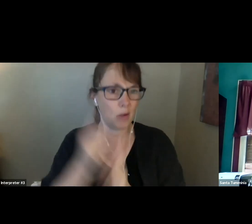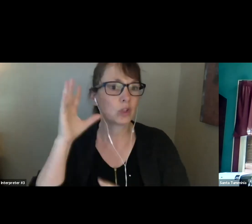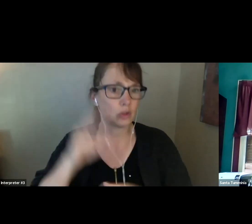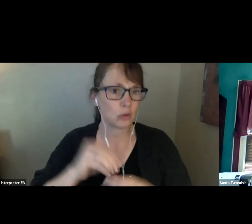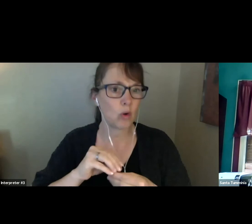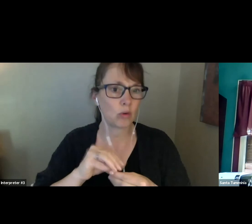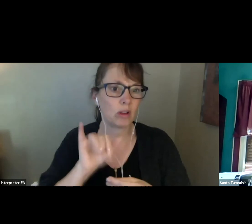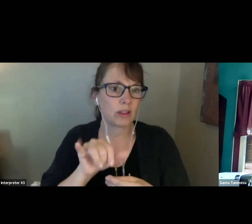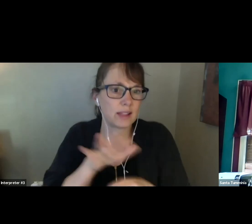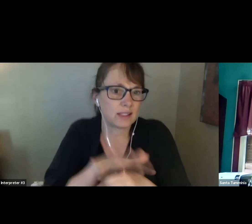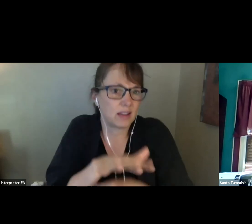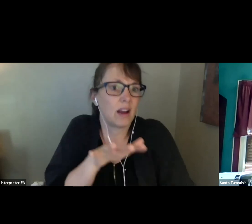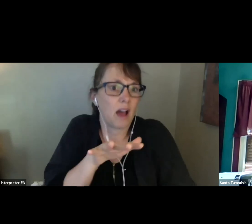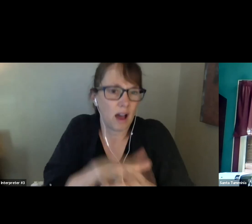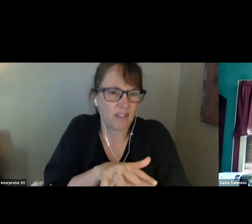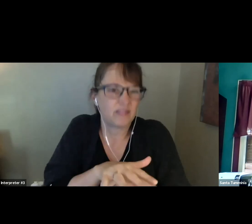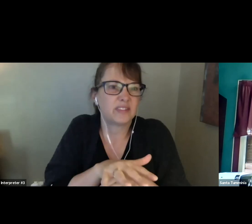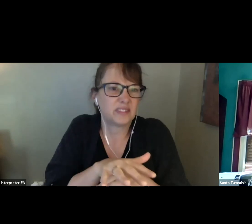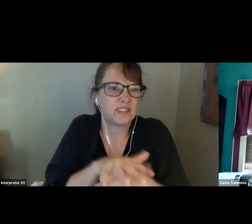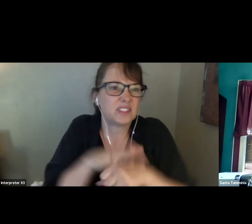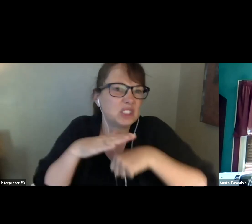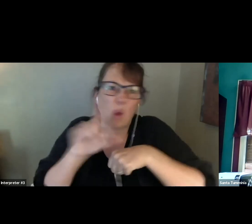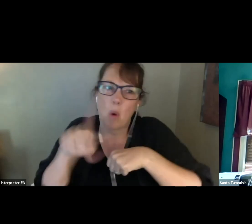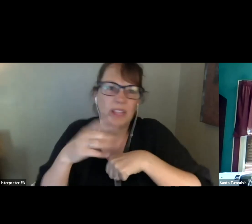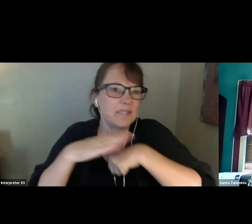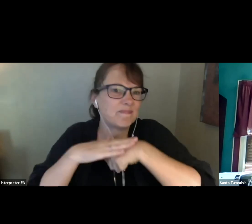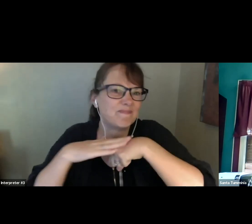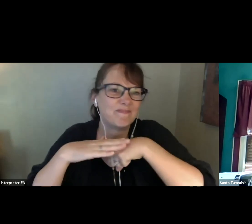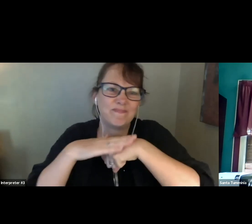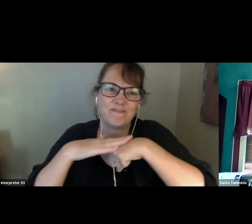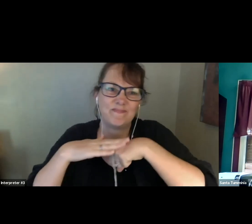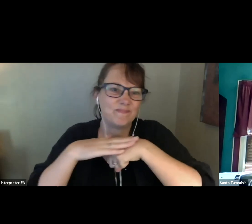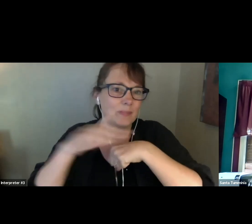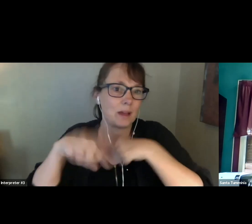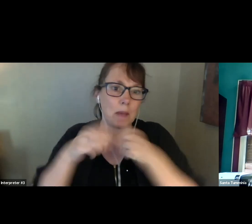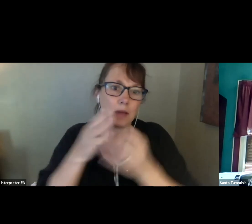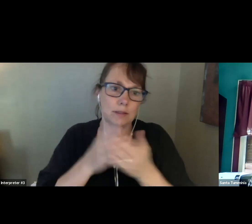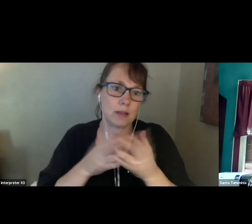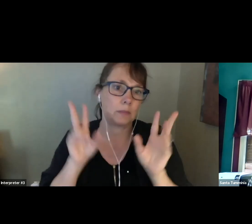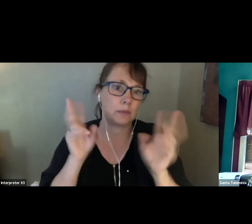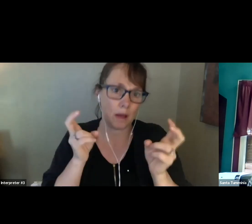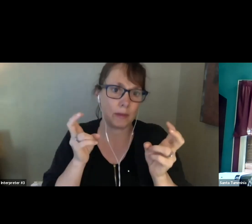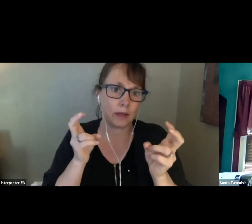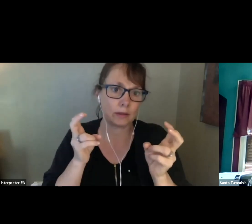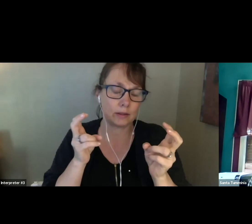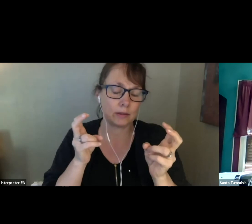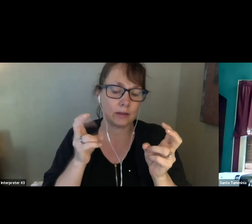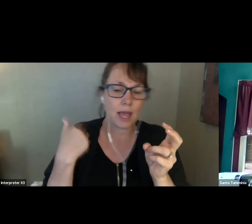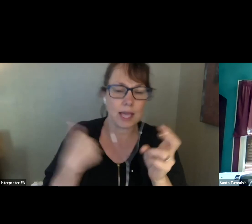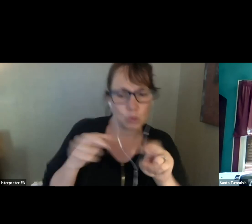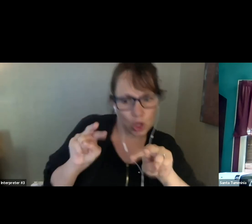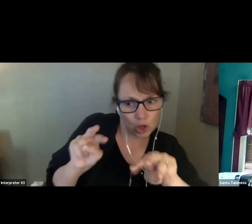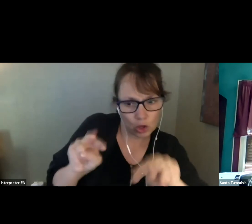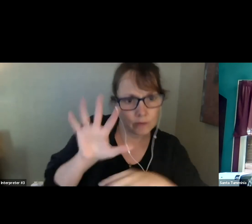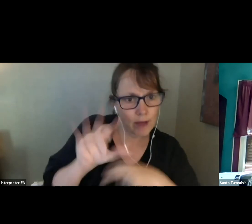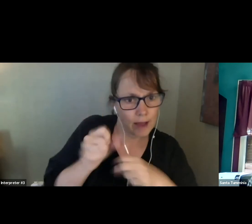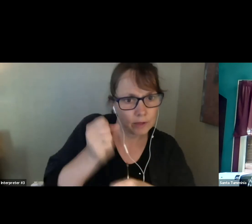scratch the surface a little bit on some of these topics. And as we look to a 5-year plan,